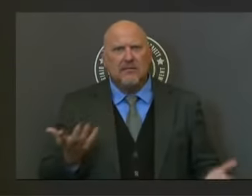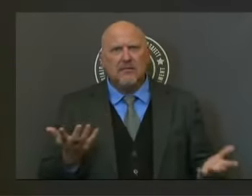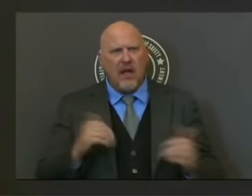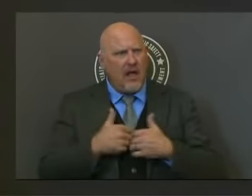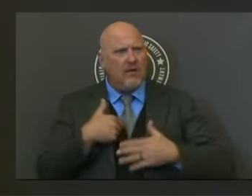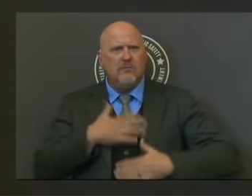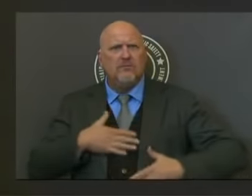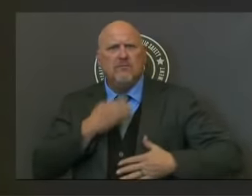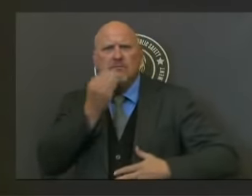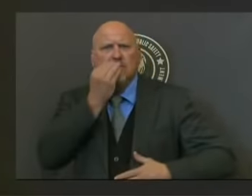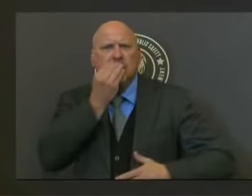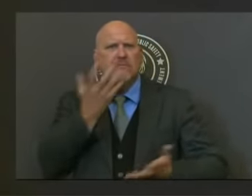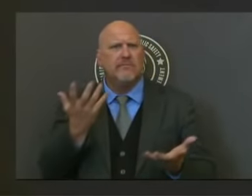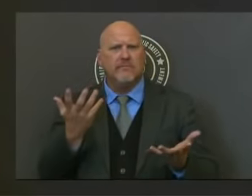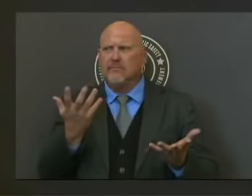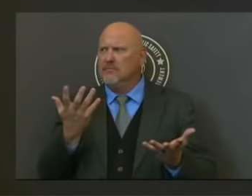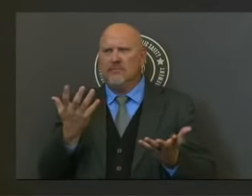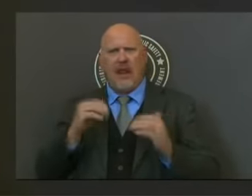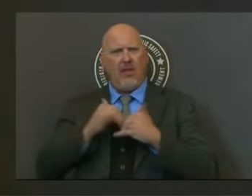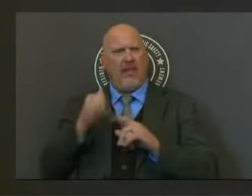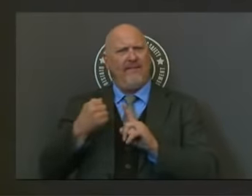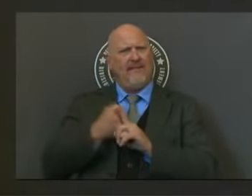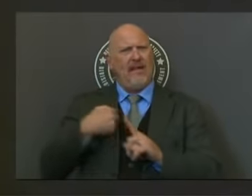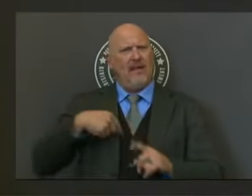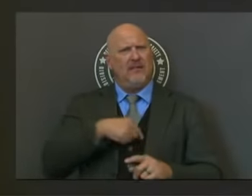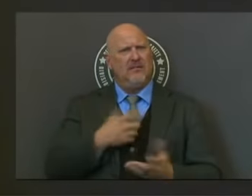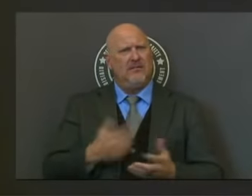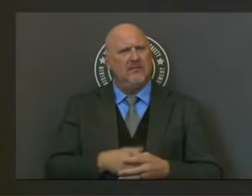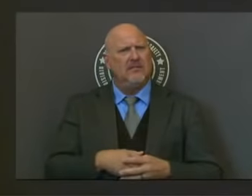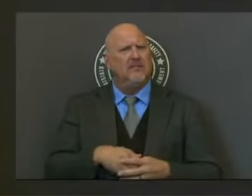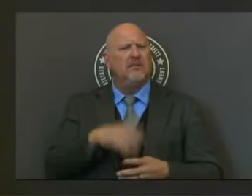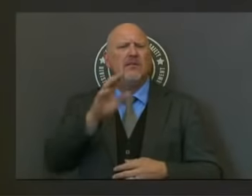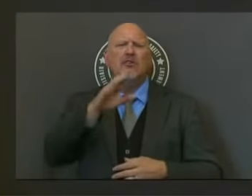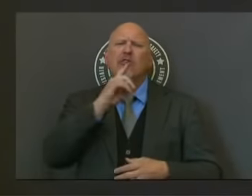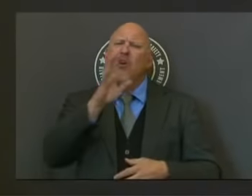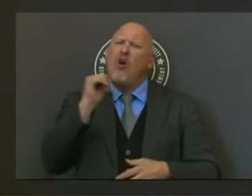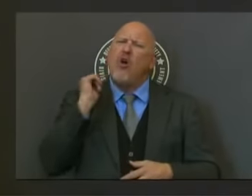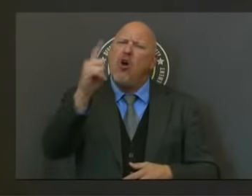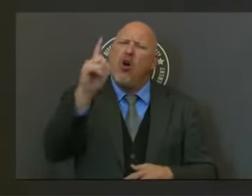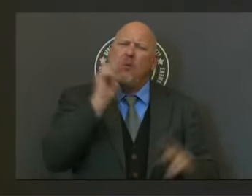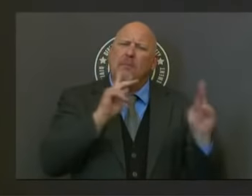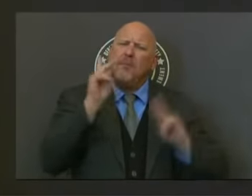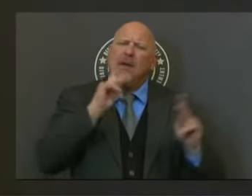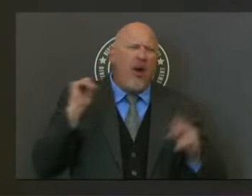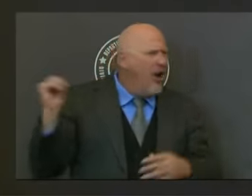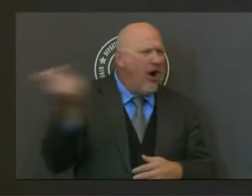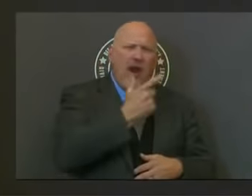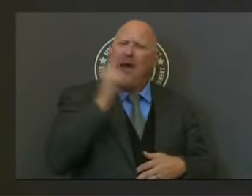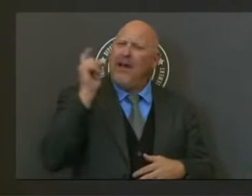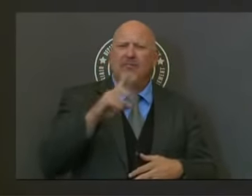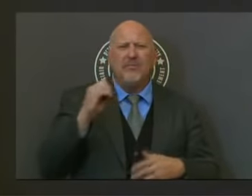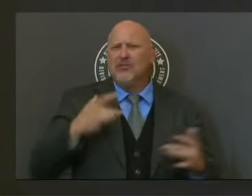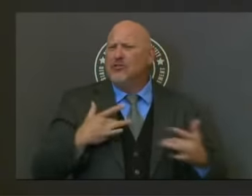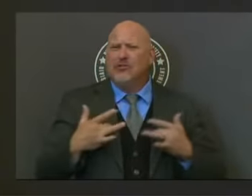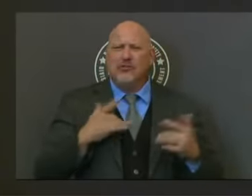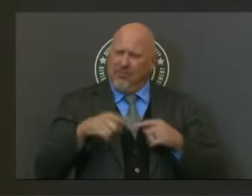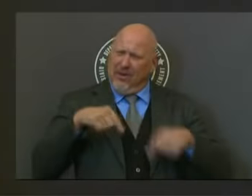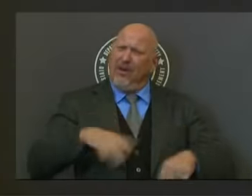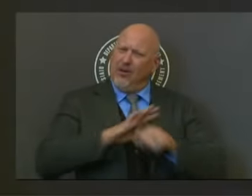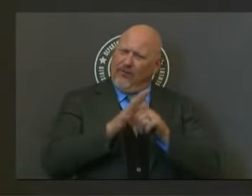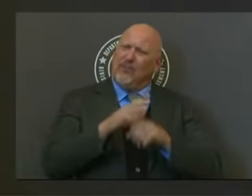about as we go forward here